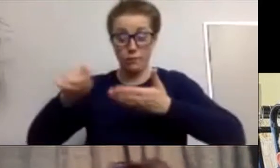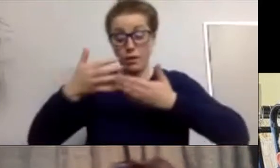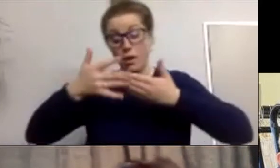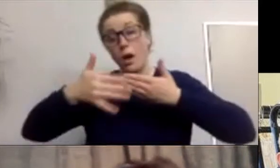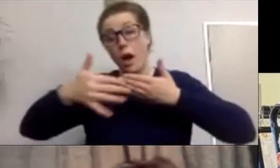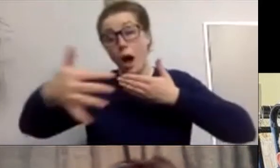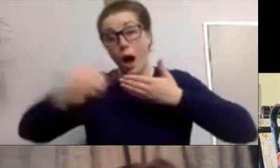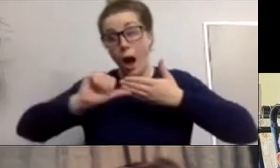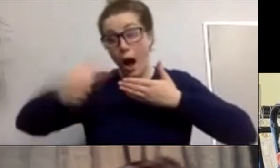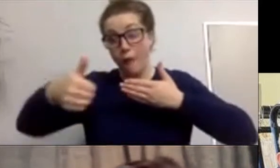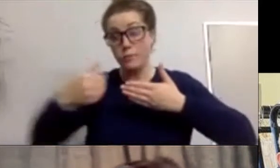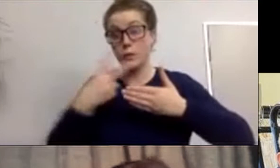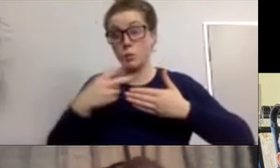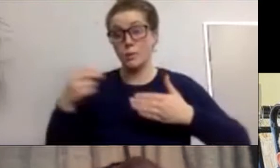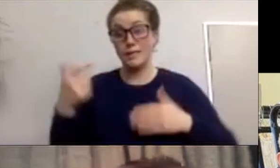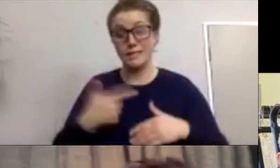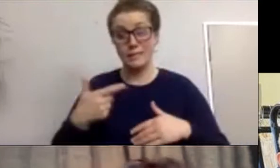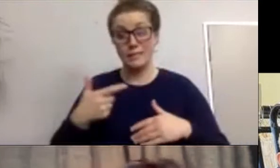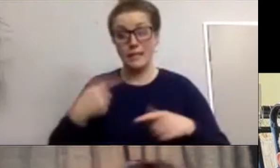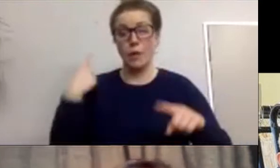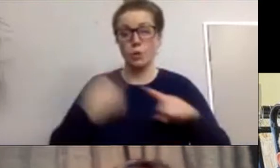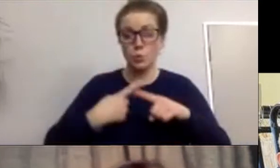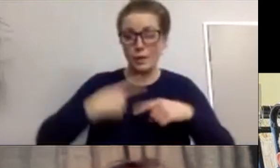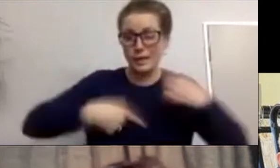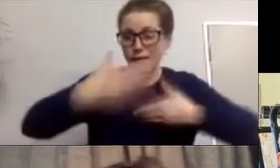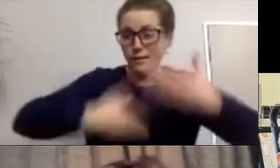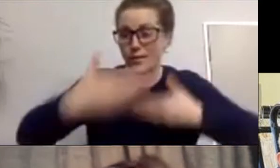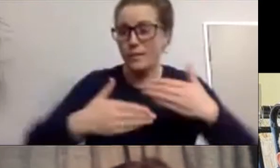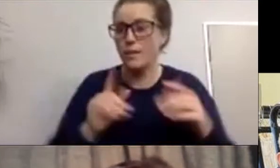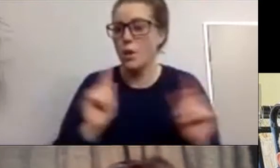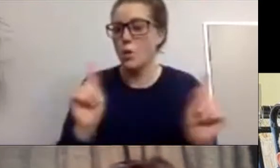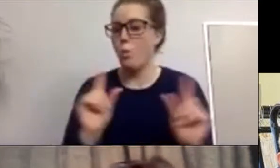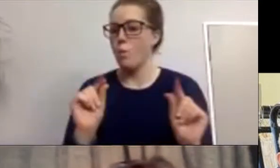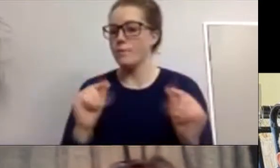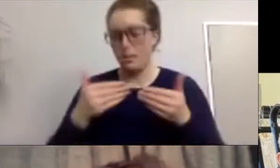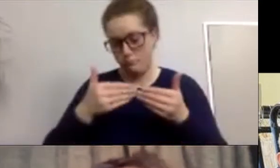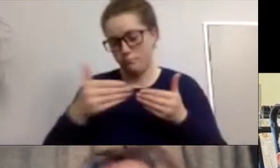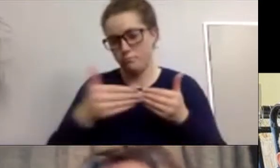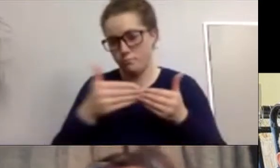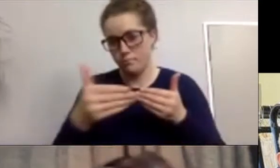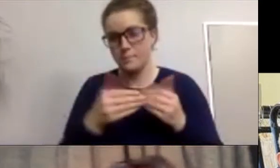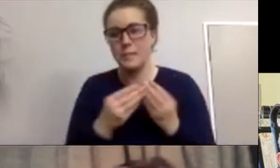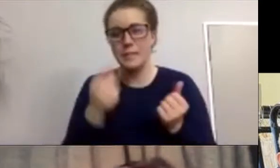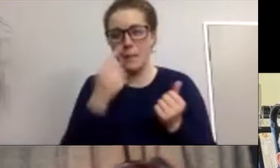very quick overview of what we have done. Some people already know but just in